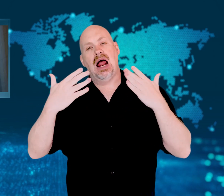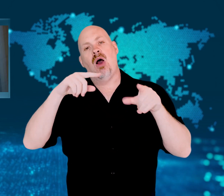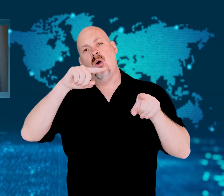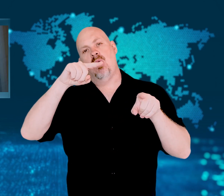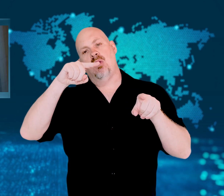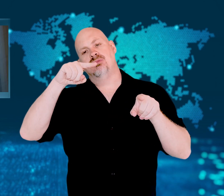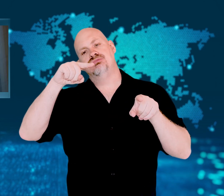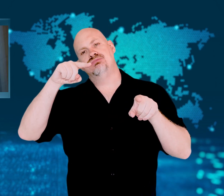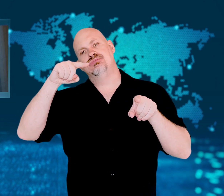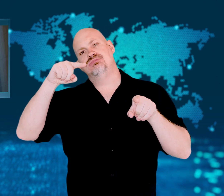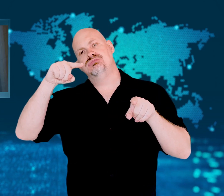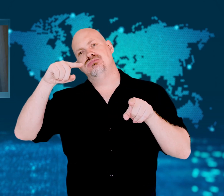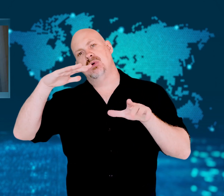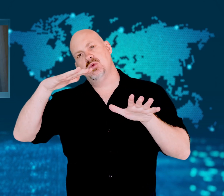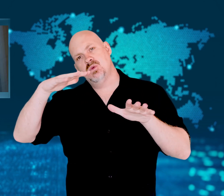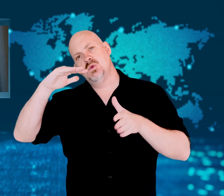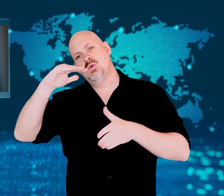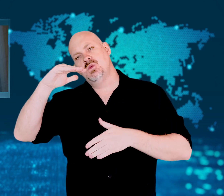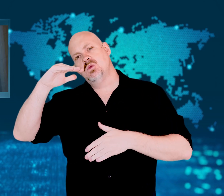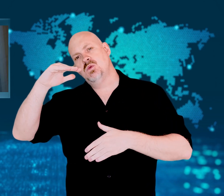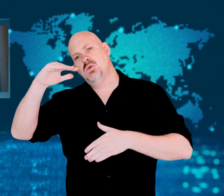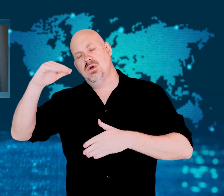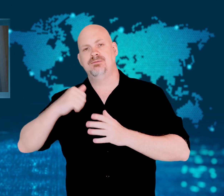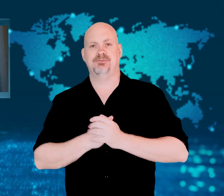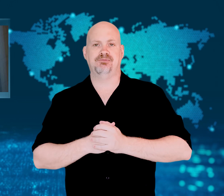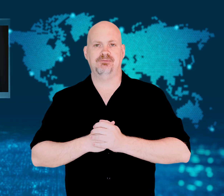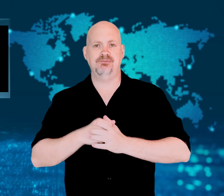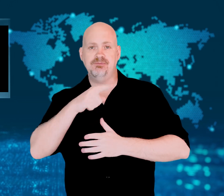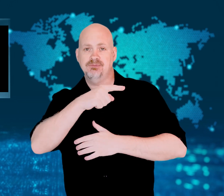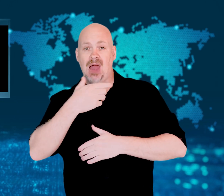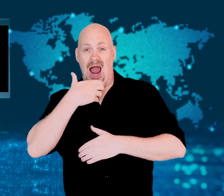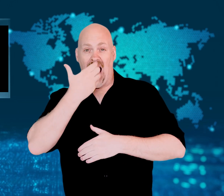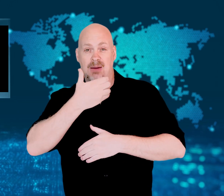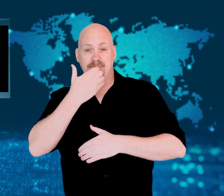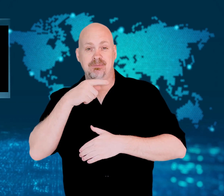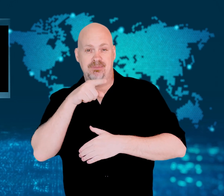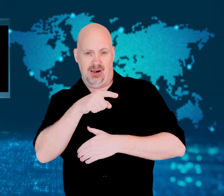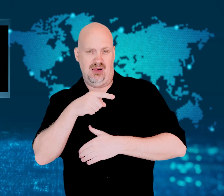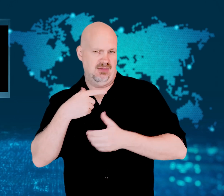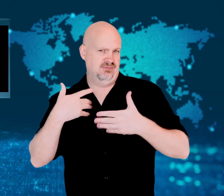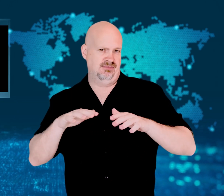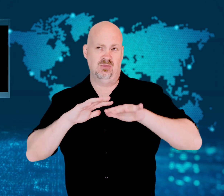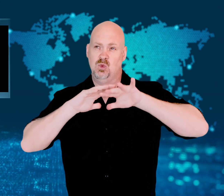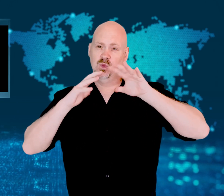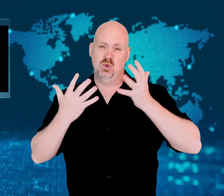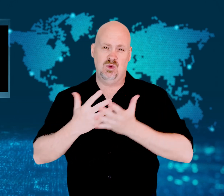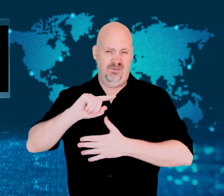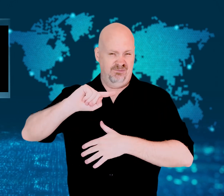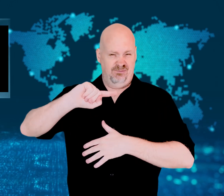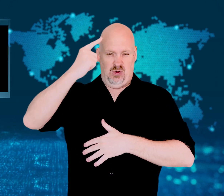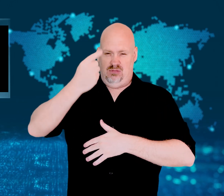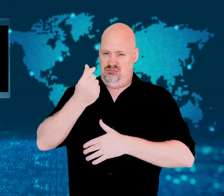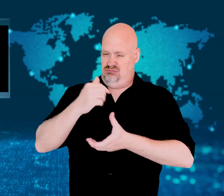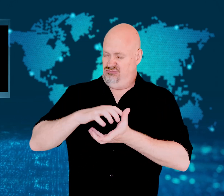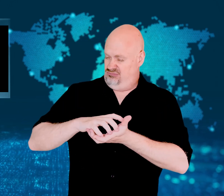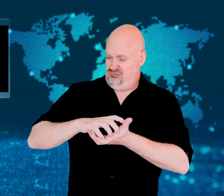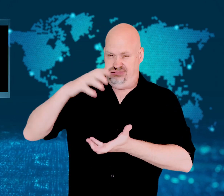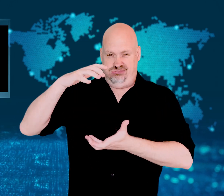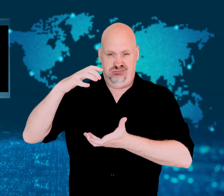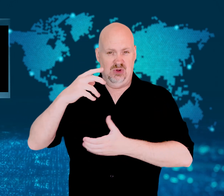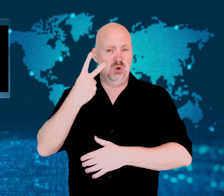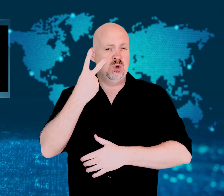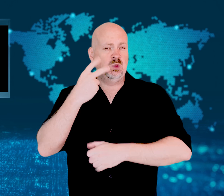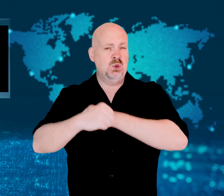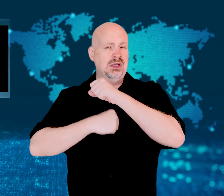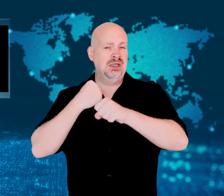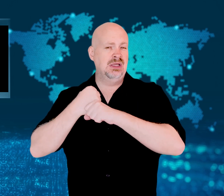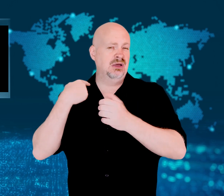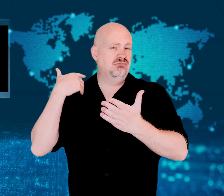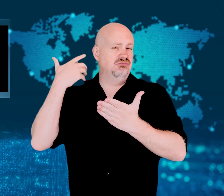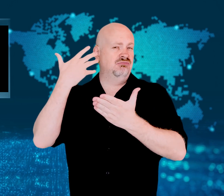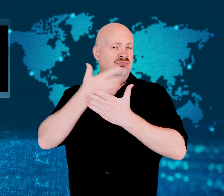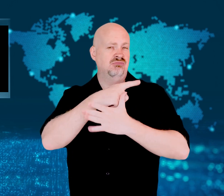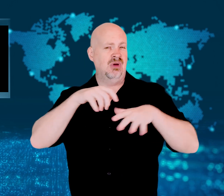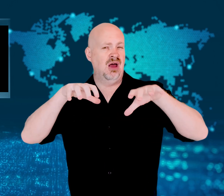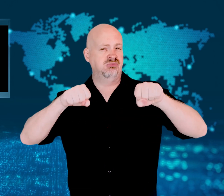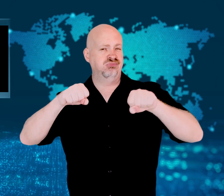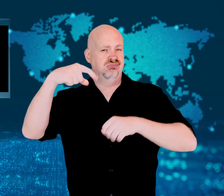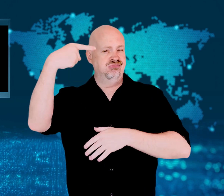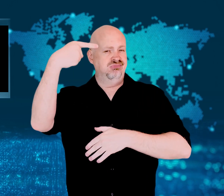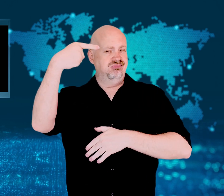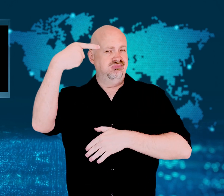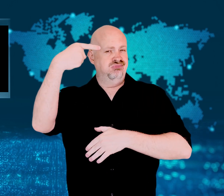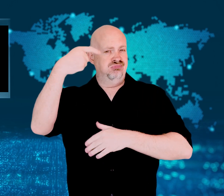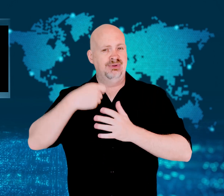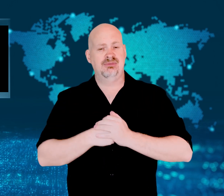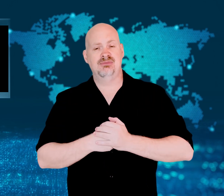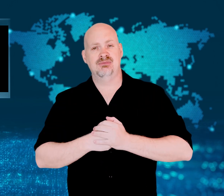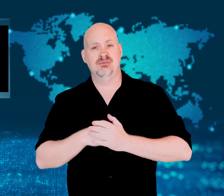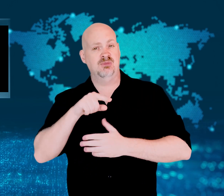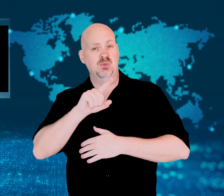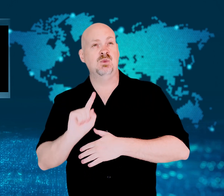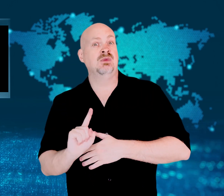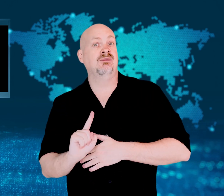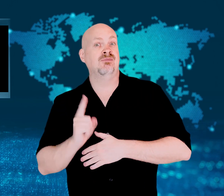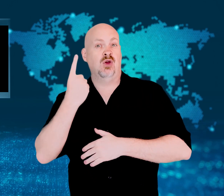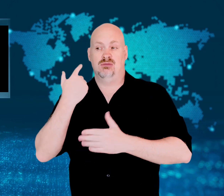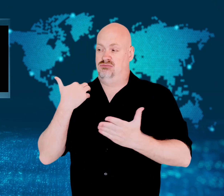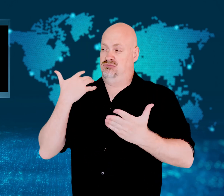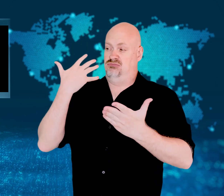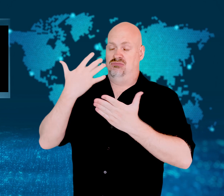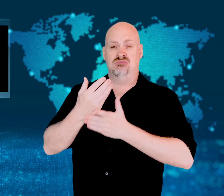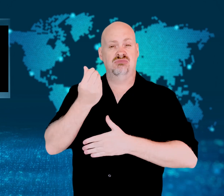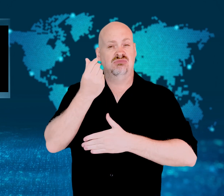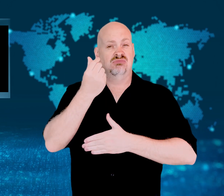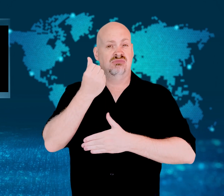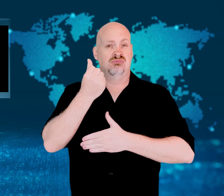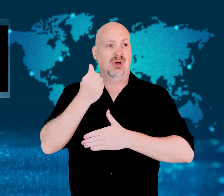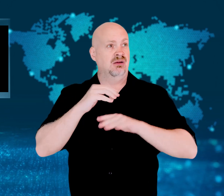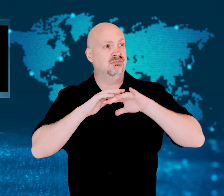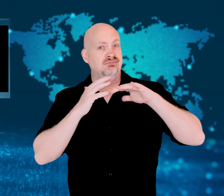Apple had been the world's most valuable company for two years.